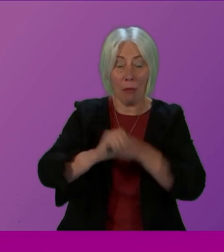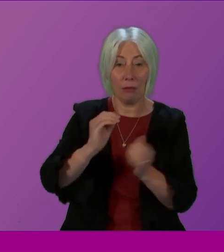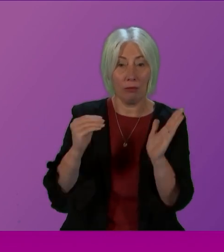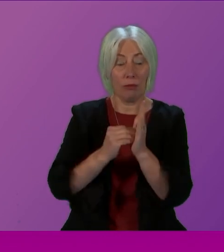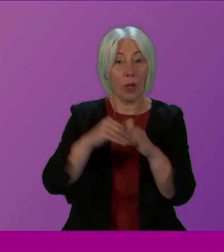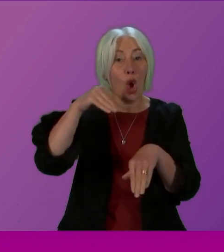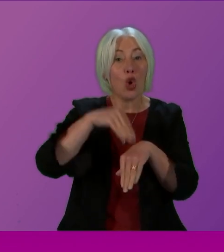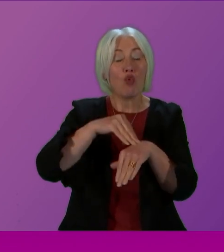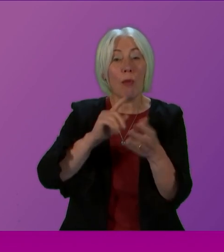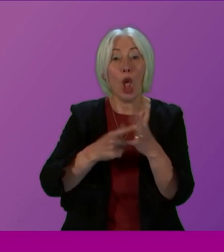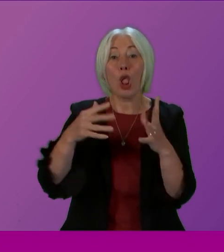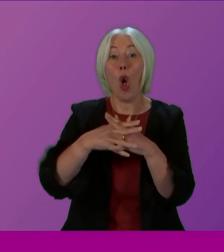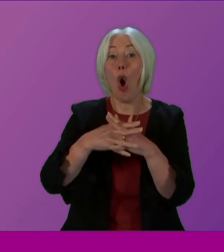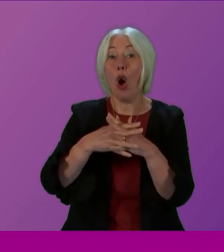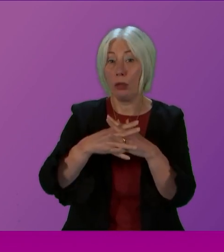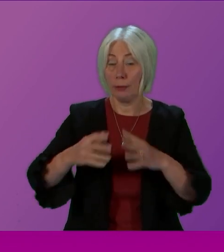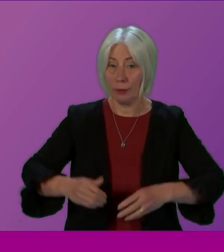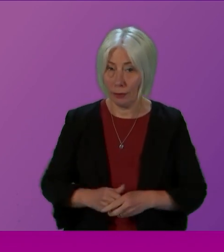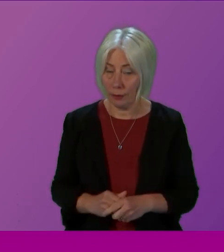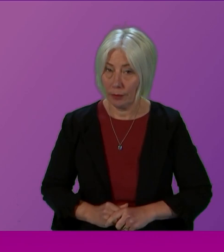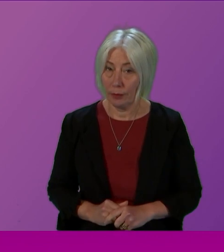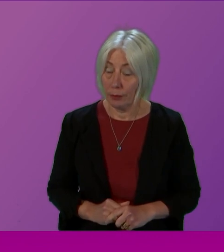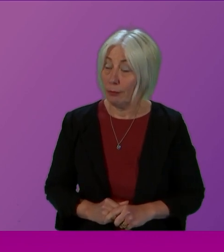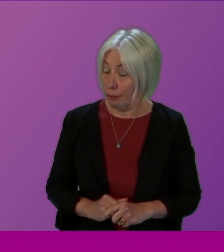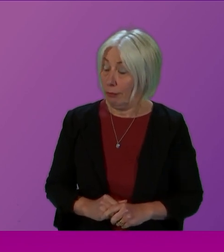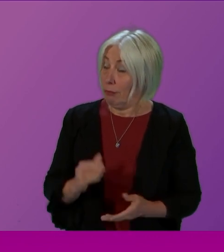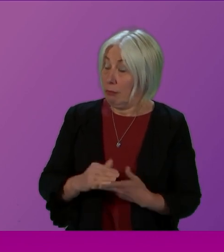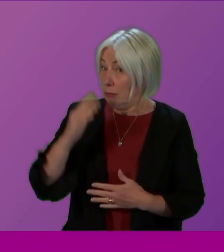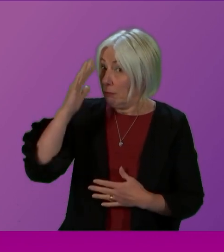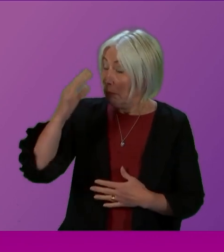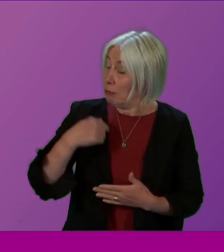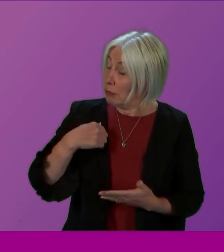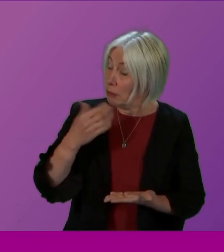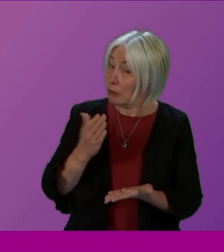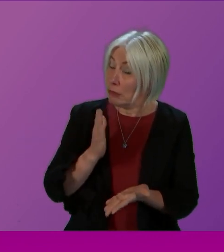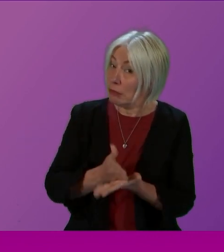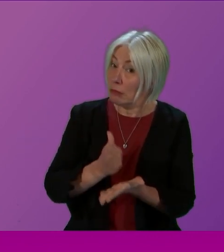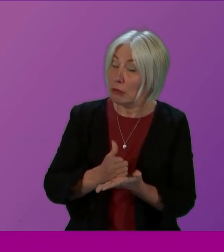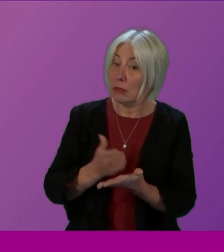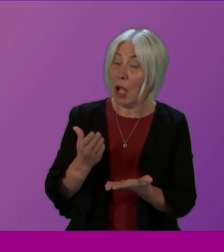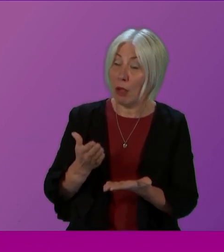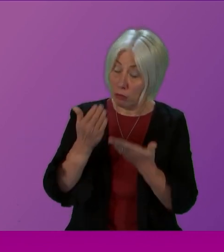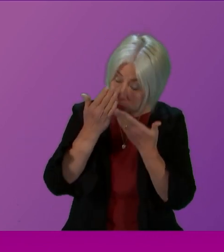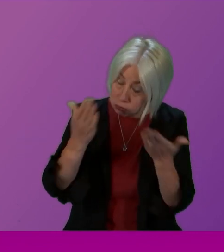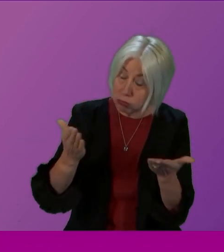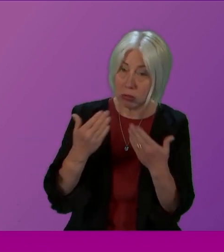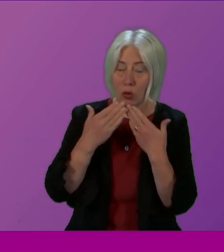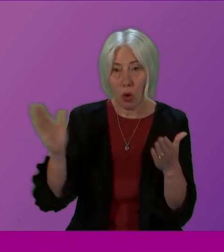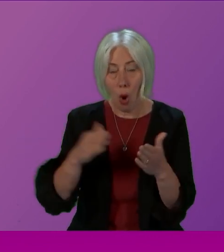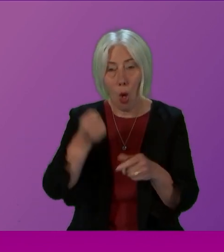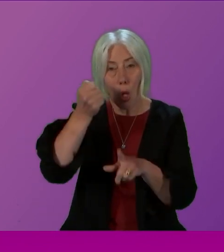Yes—in principle, I will, and I pay tribute to the campaigners across many issues in the